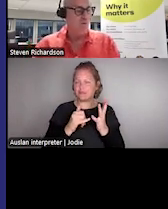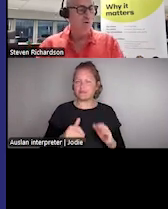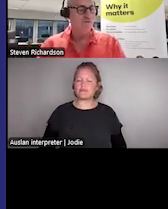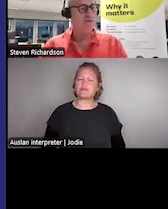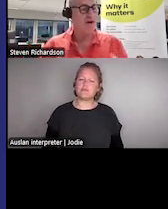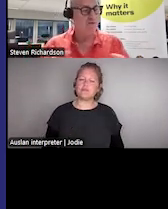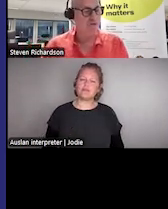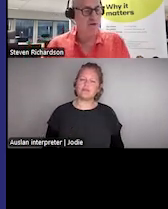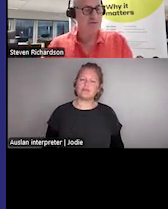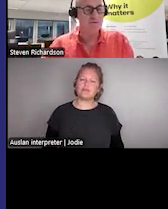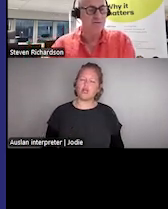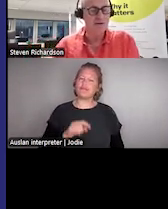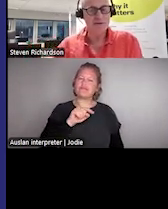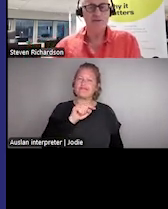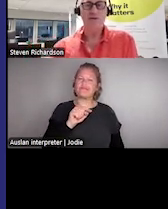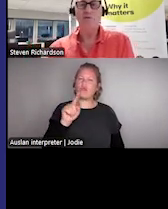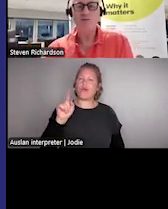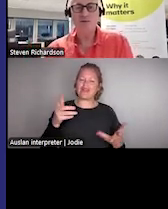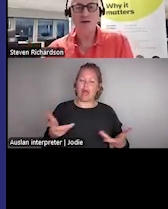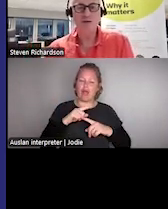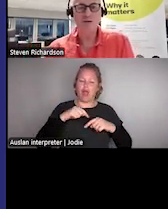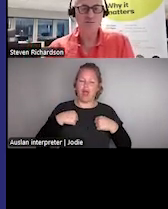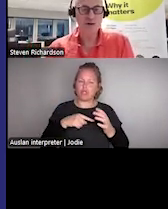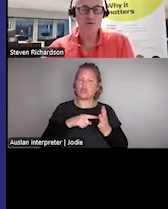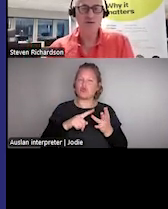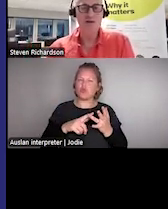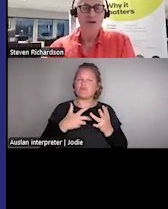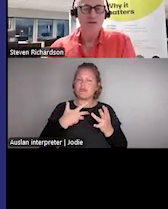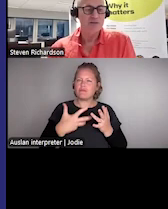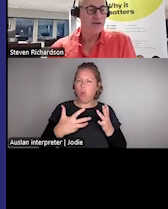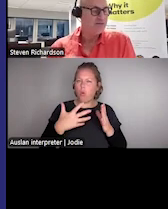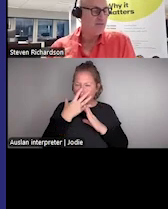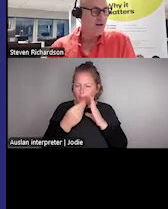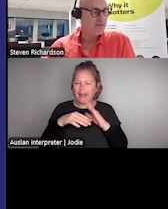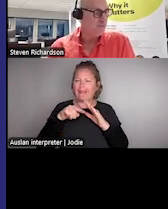what is encouraging us to lean into the Giving Day strategy. Giving Day is in the arts have